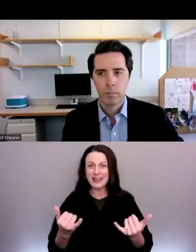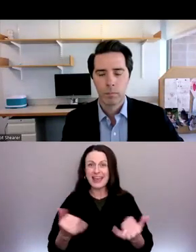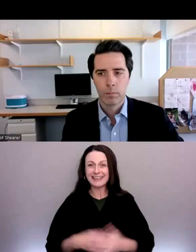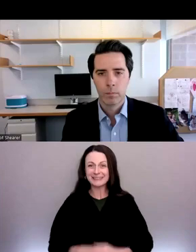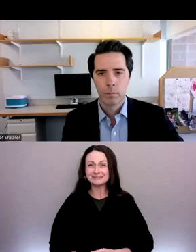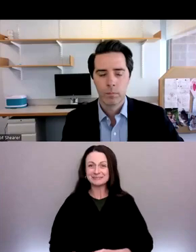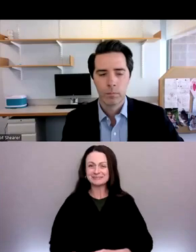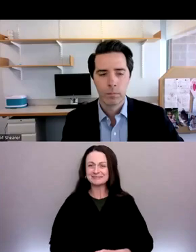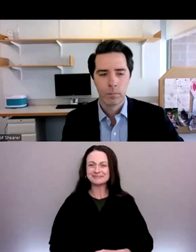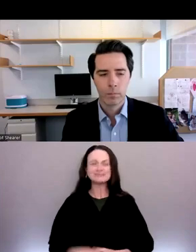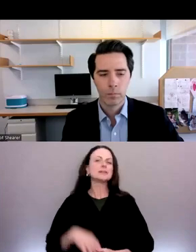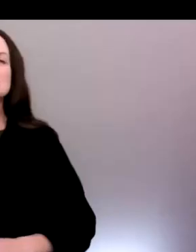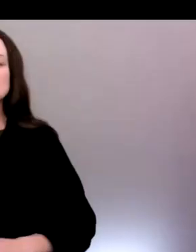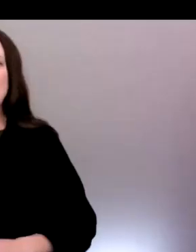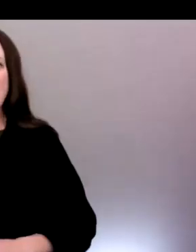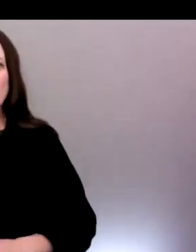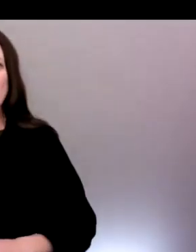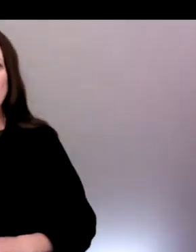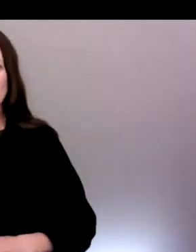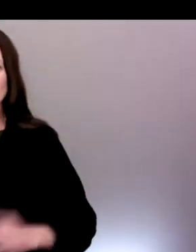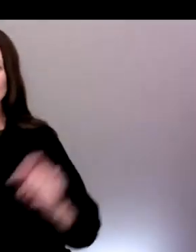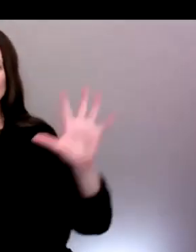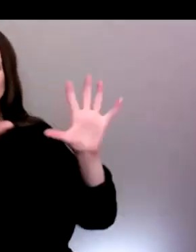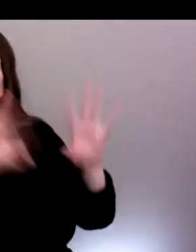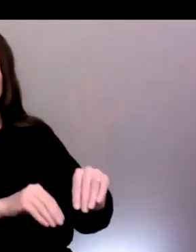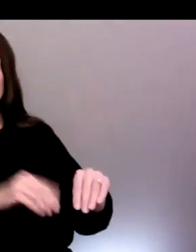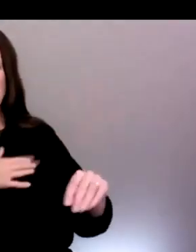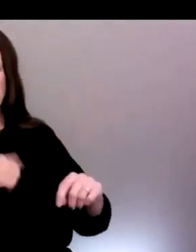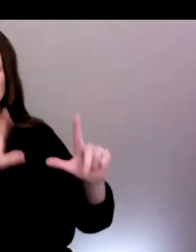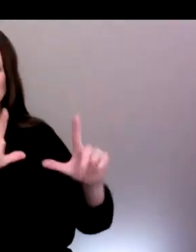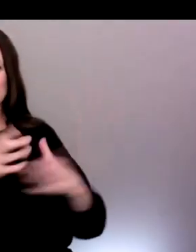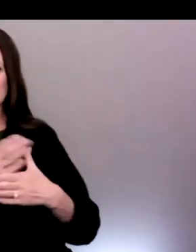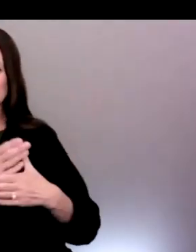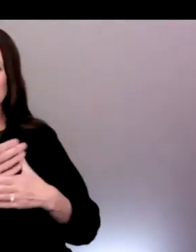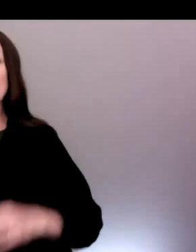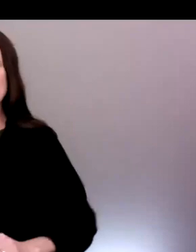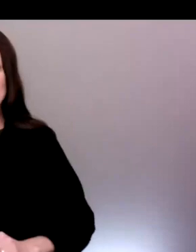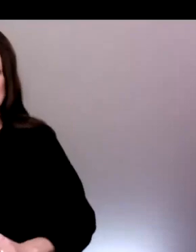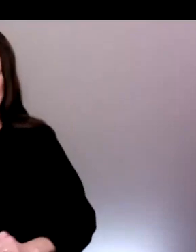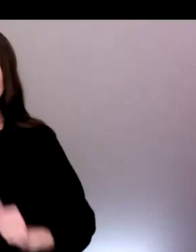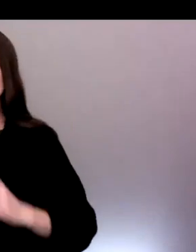um so I'm gonna turn off my screen share